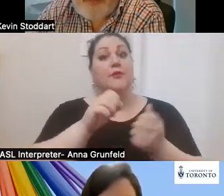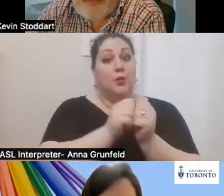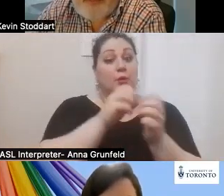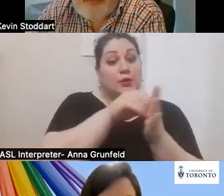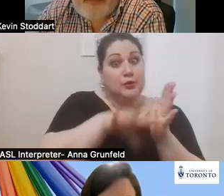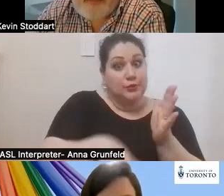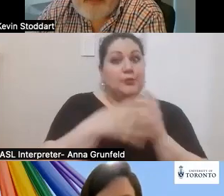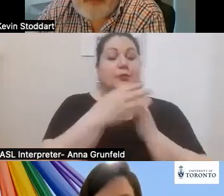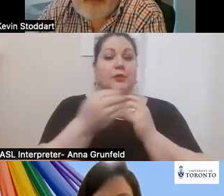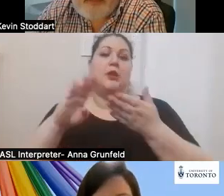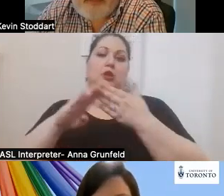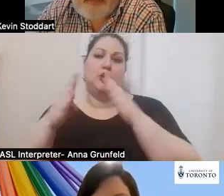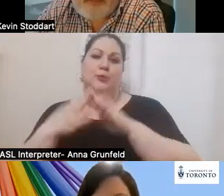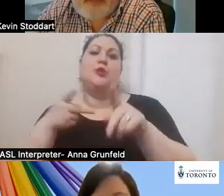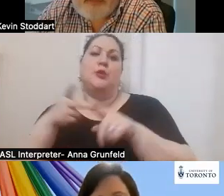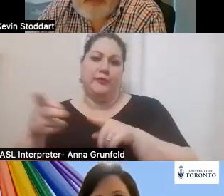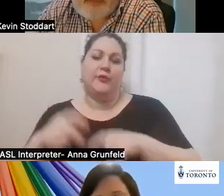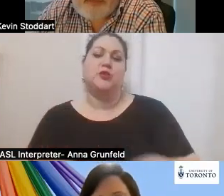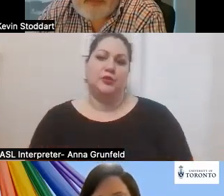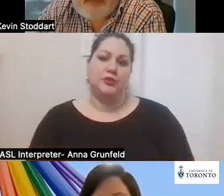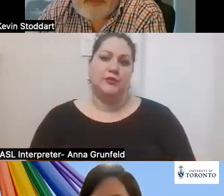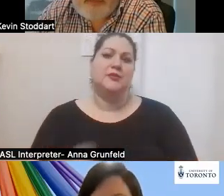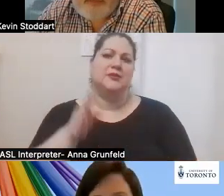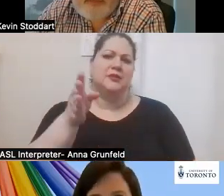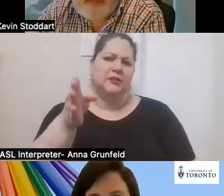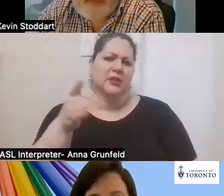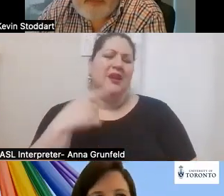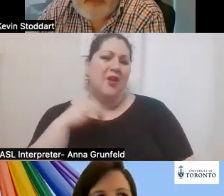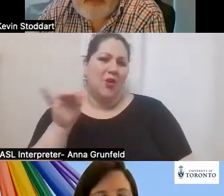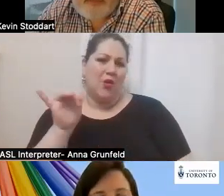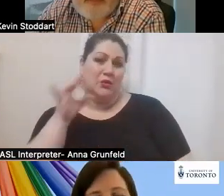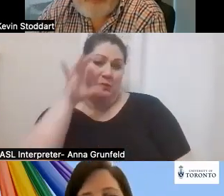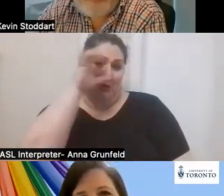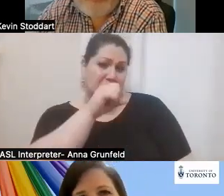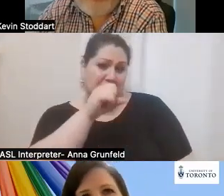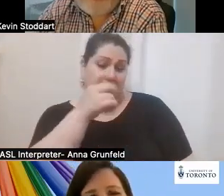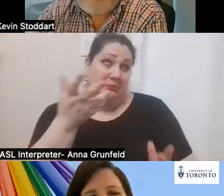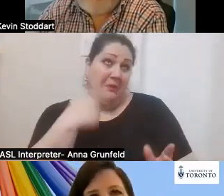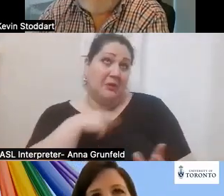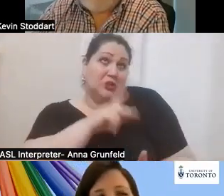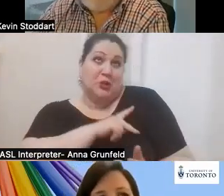Yeah, I would also assume that, this is just a personal connect, but I would also assume that